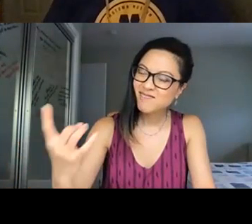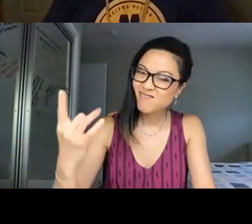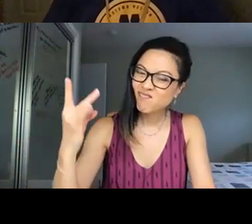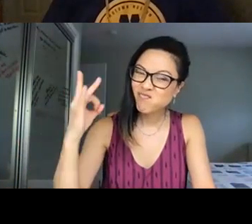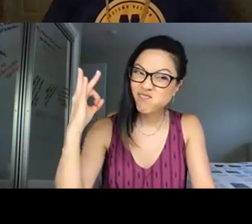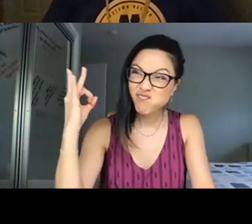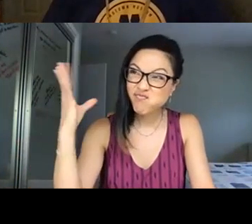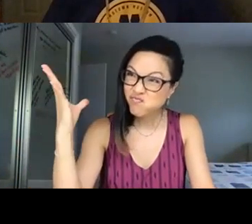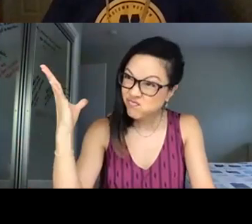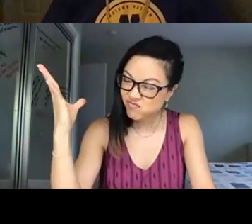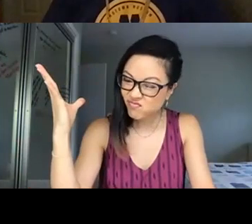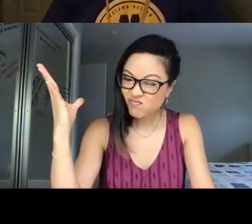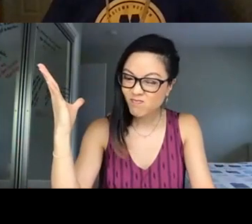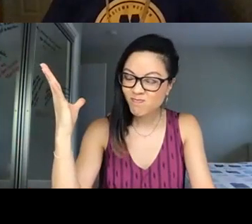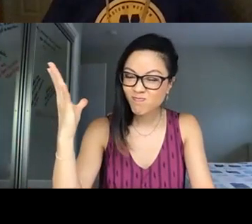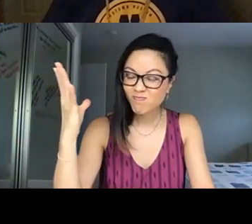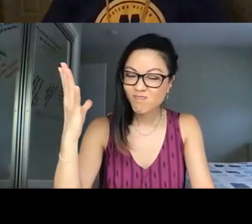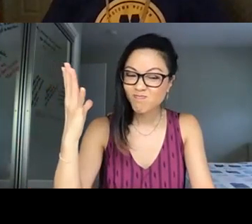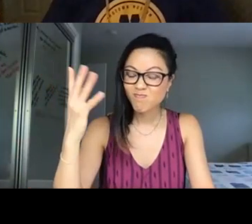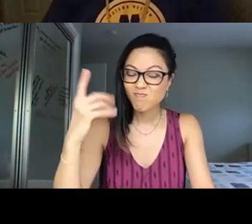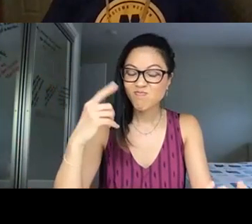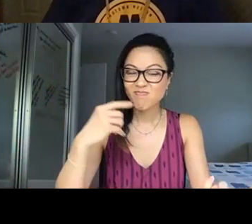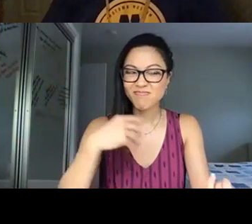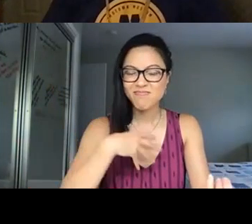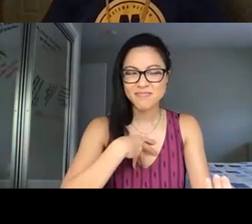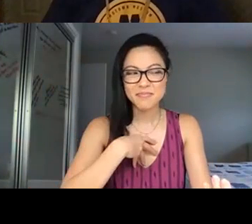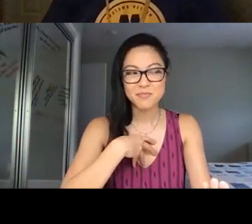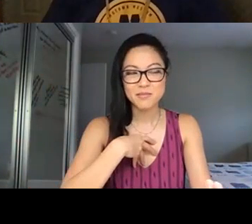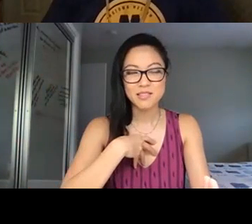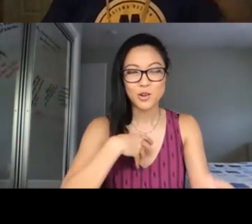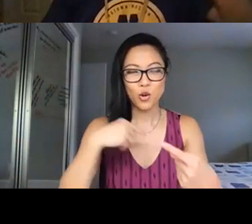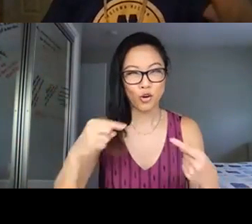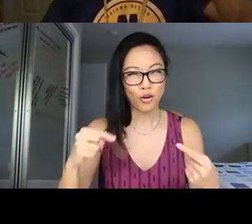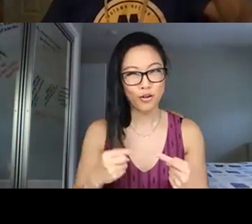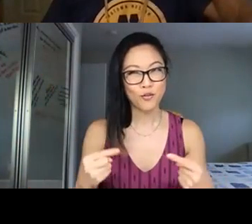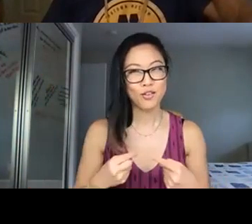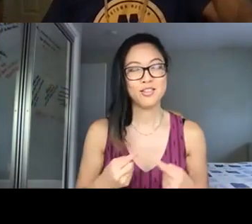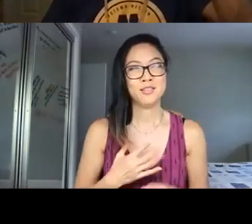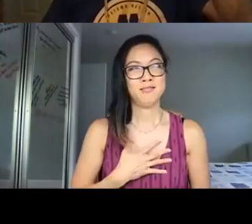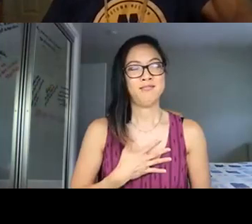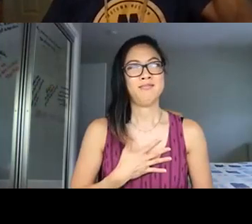It's very hard to deal with that fact and to deal